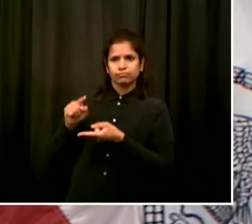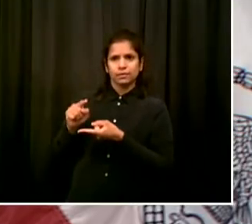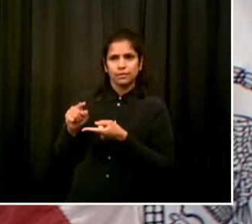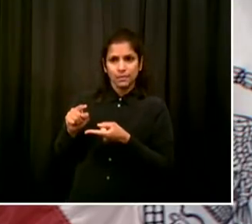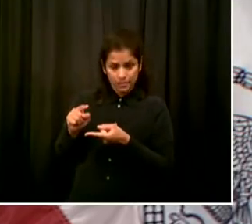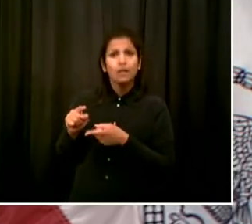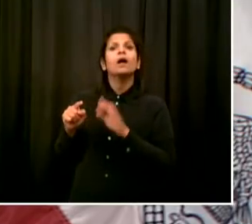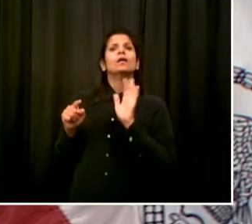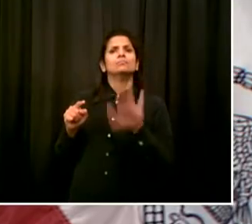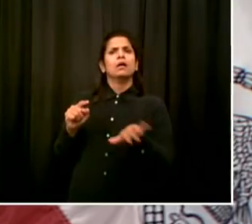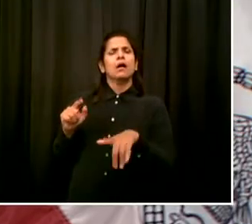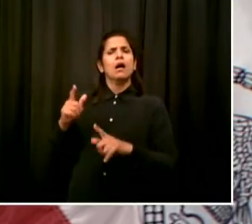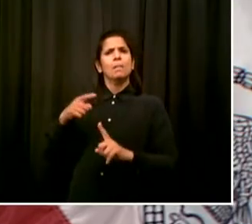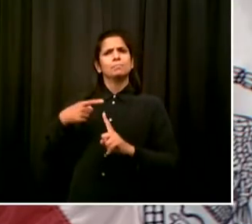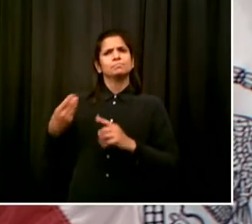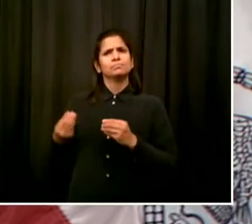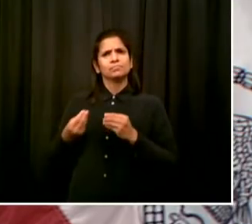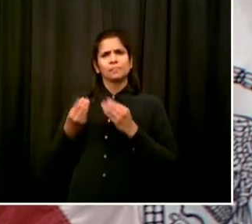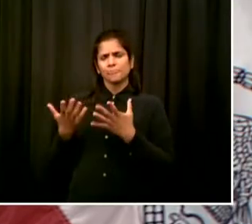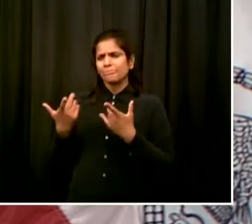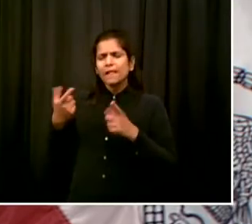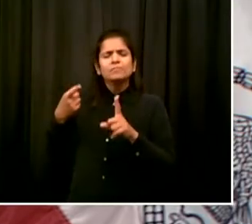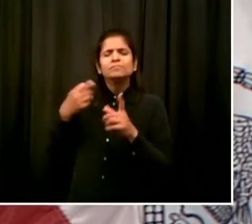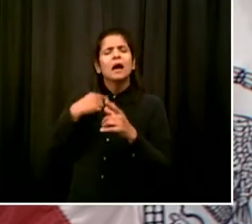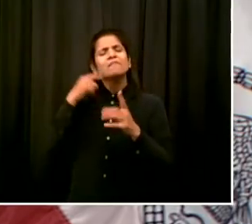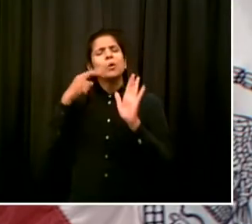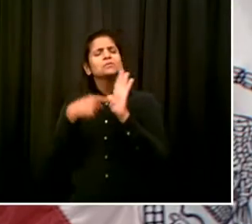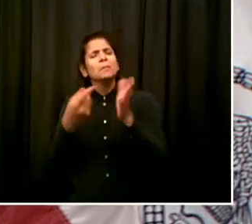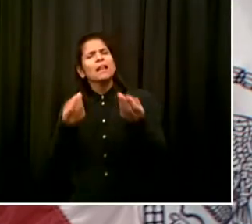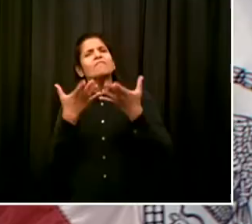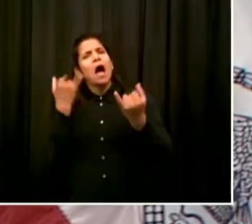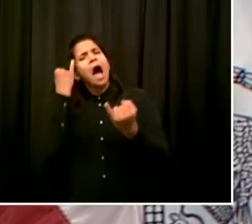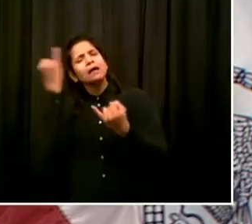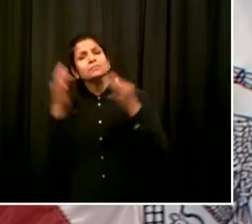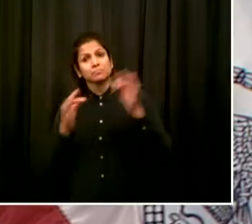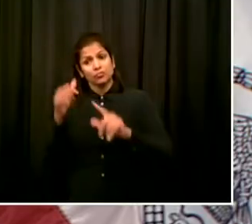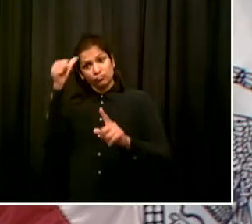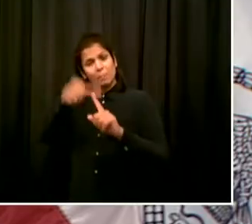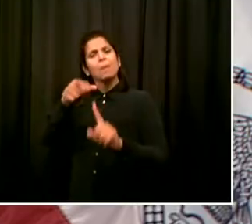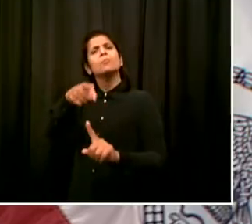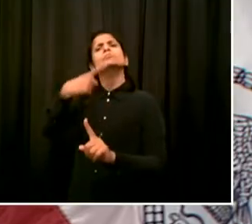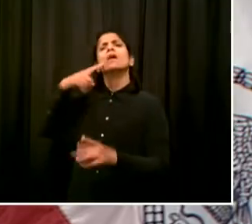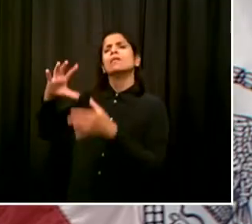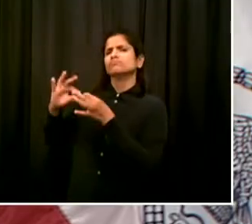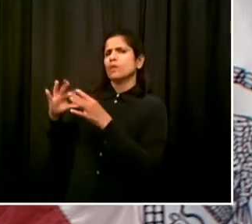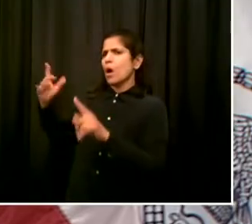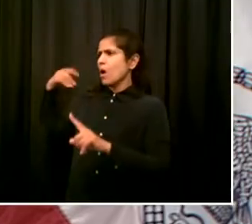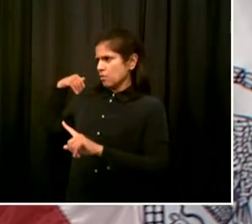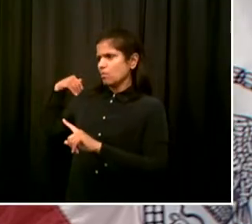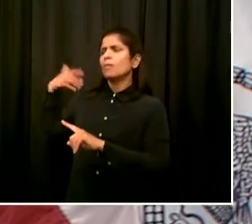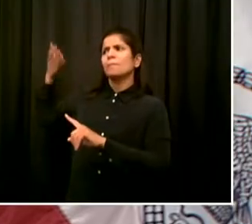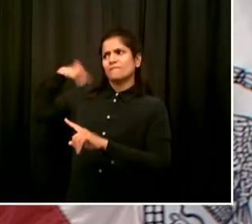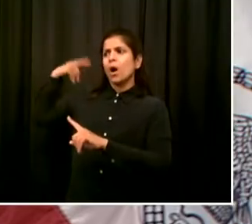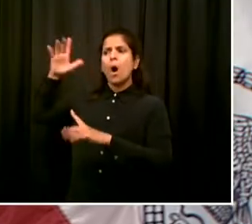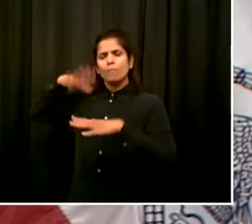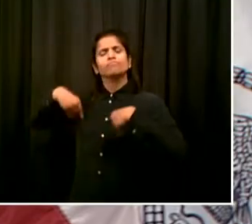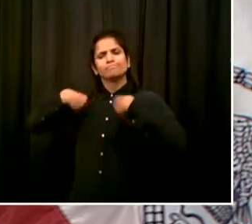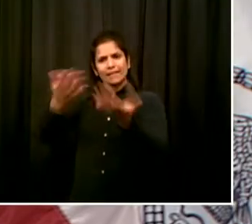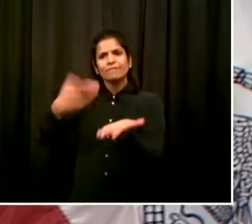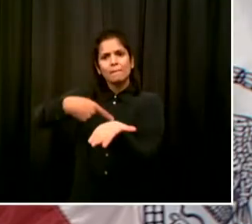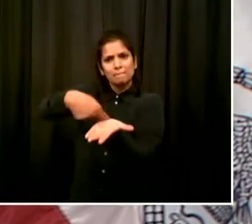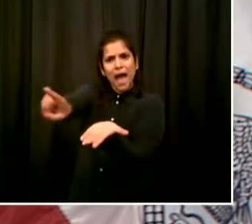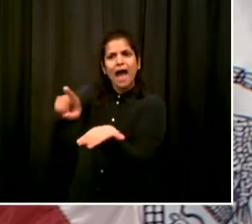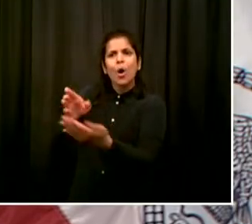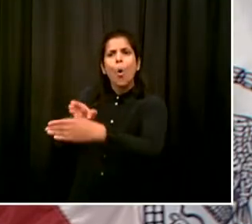YOU GIVE ME ONE